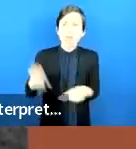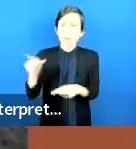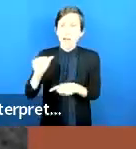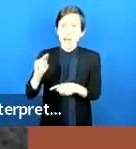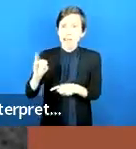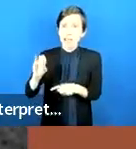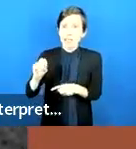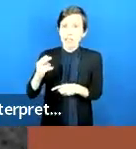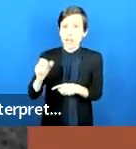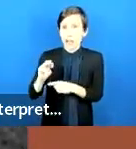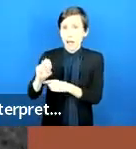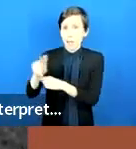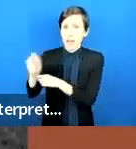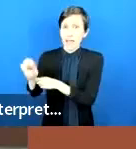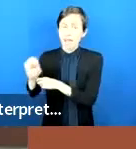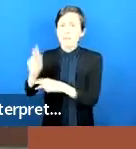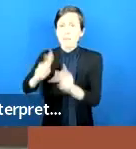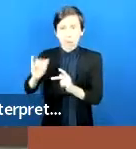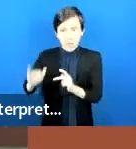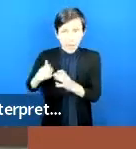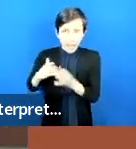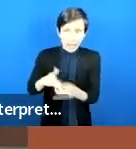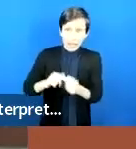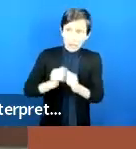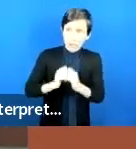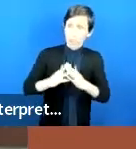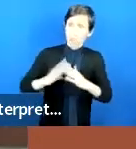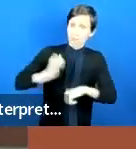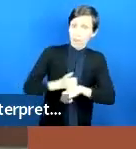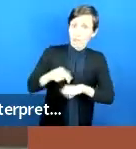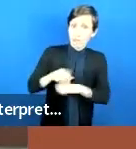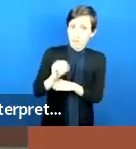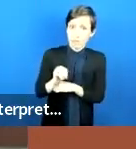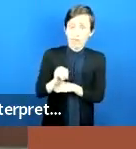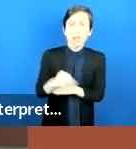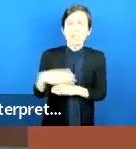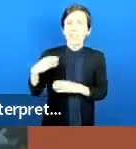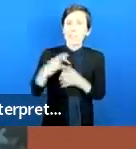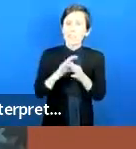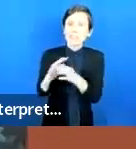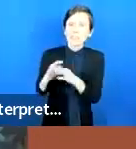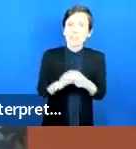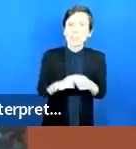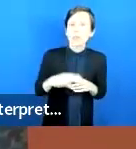that led to the founding of the university, the relationship of urban renewal to U of M Flint, the early years of U